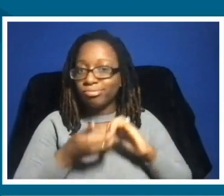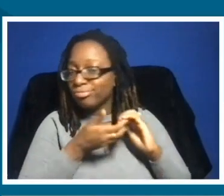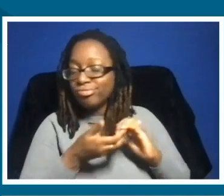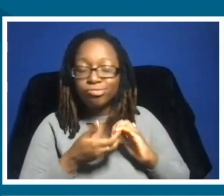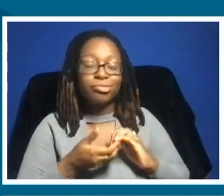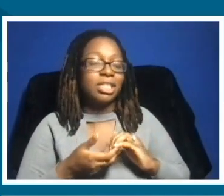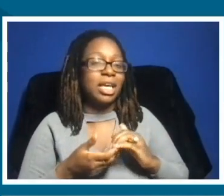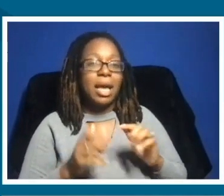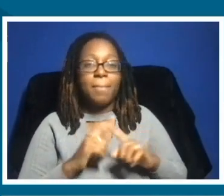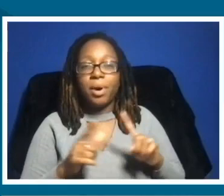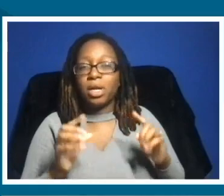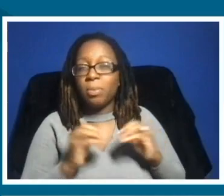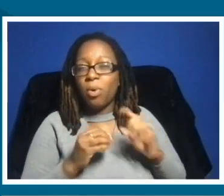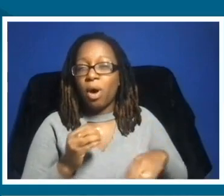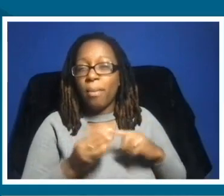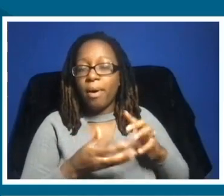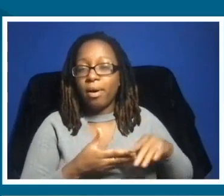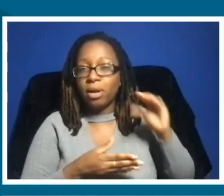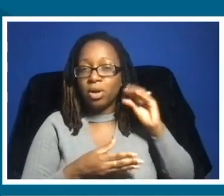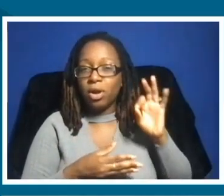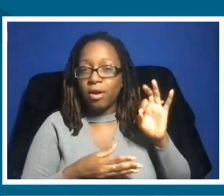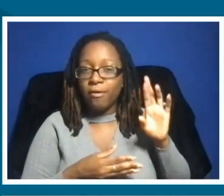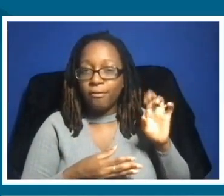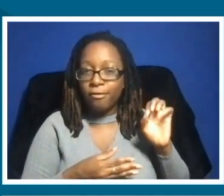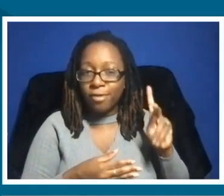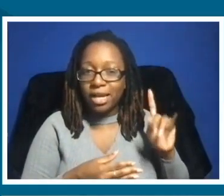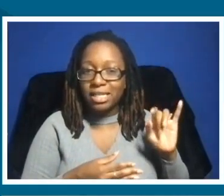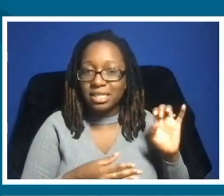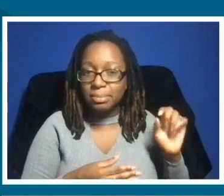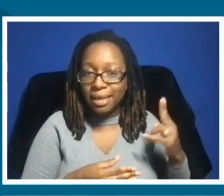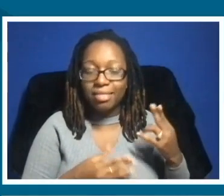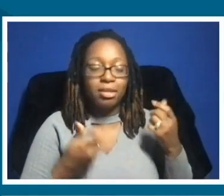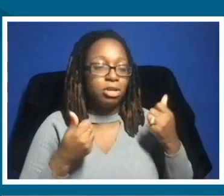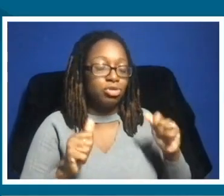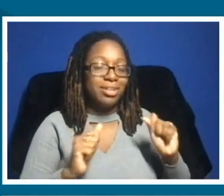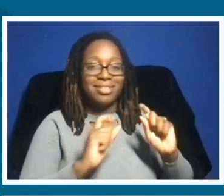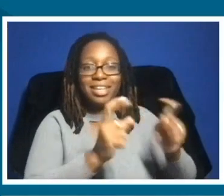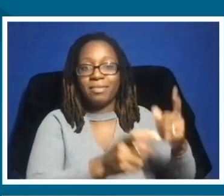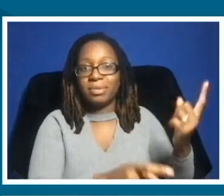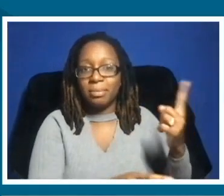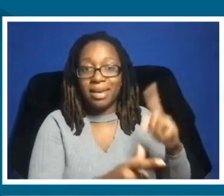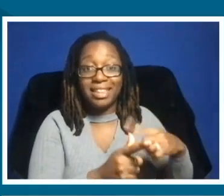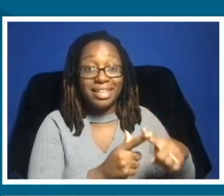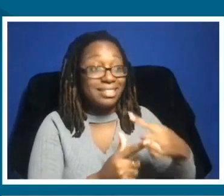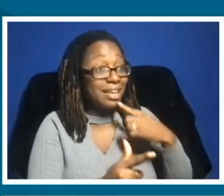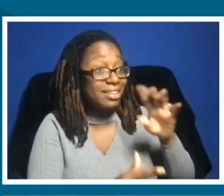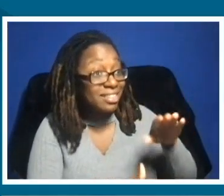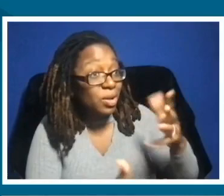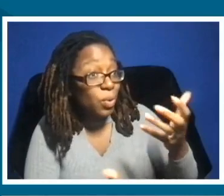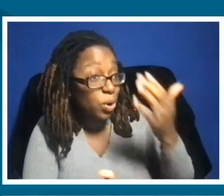smith he would engage pastors by by giving them something and then he would say like do you want to know more about